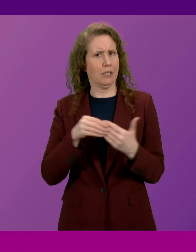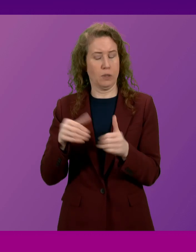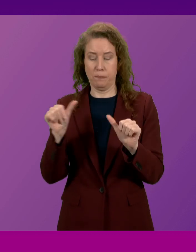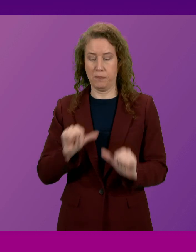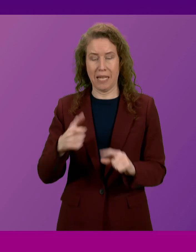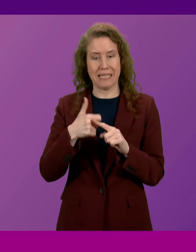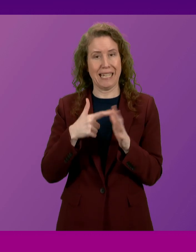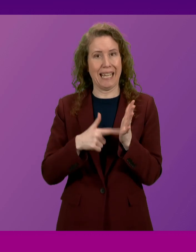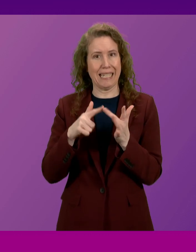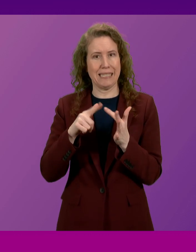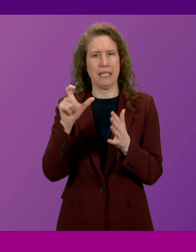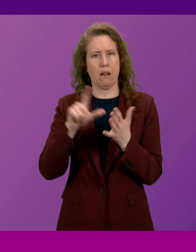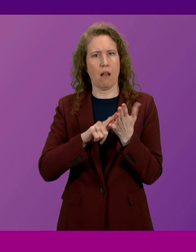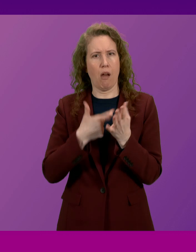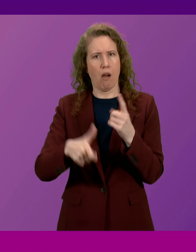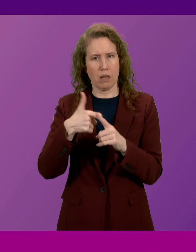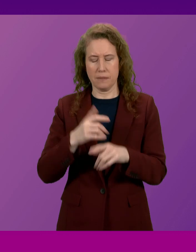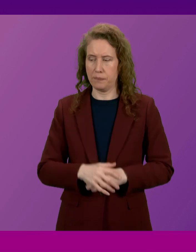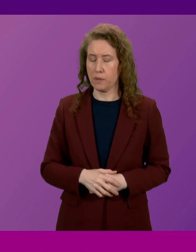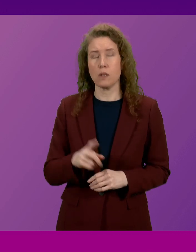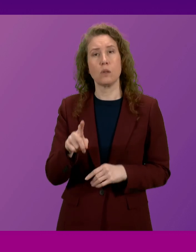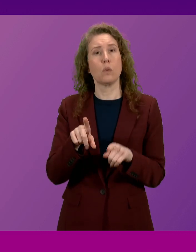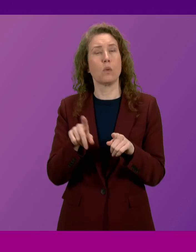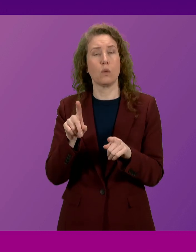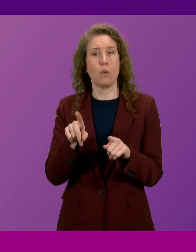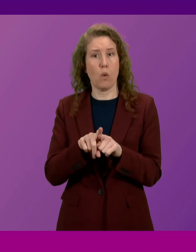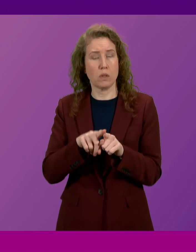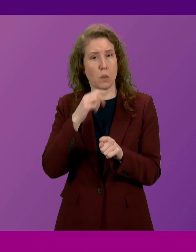The First Minister will also be aware of the concerns raised by those who live near